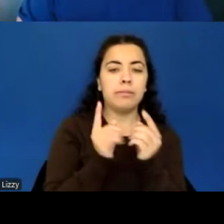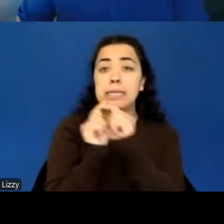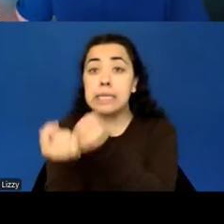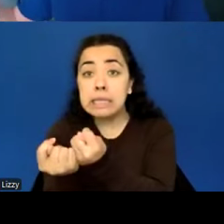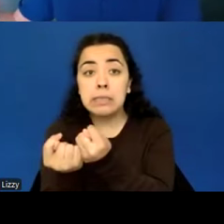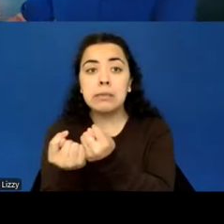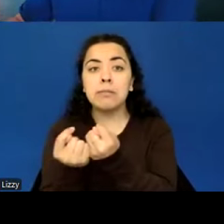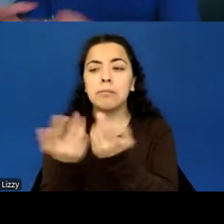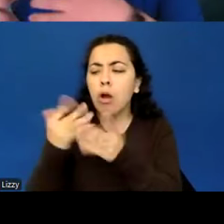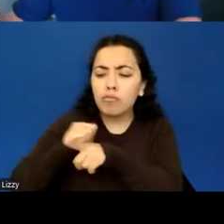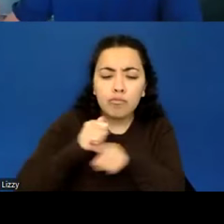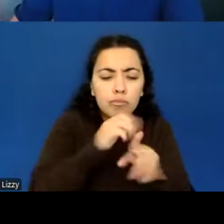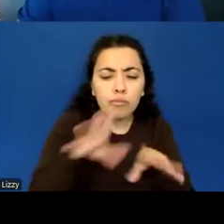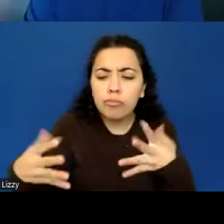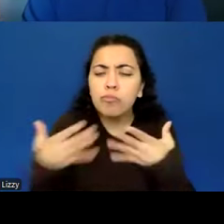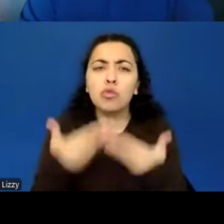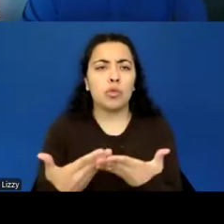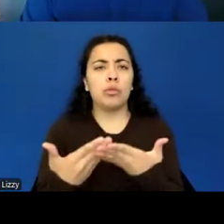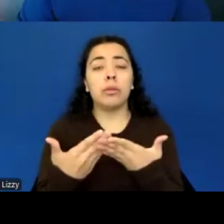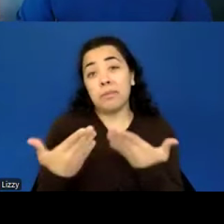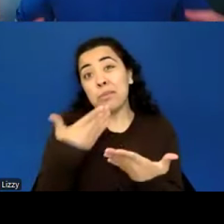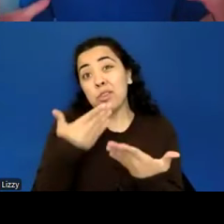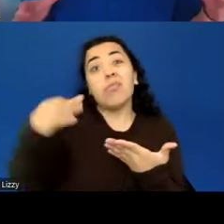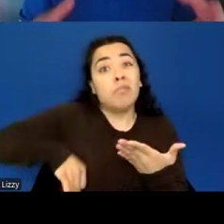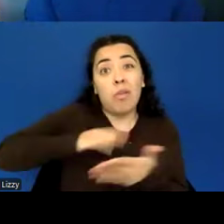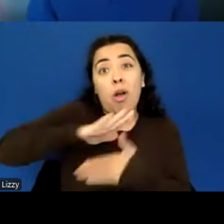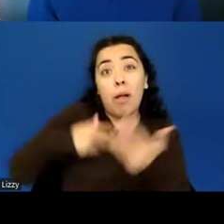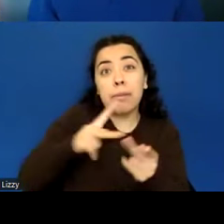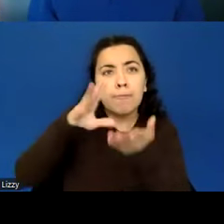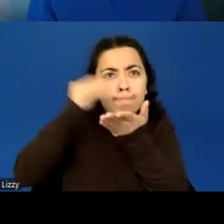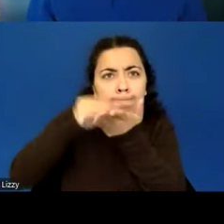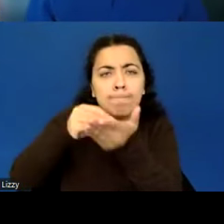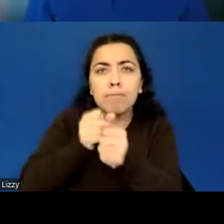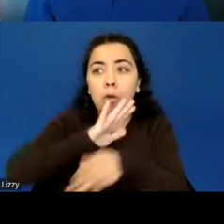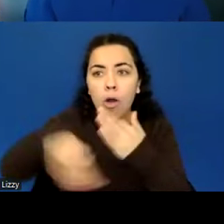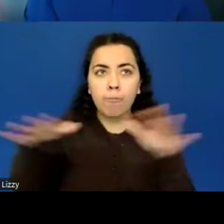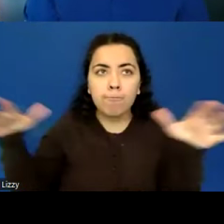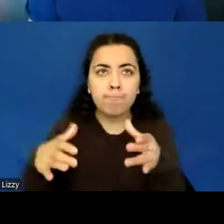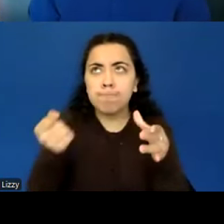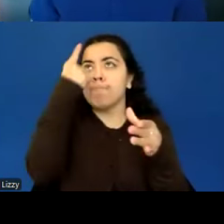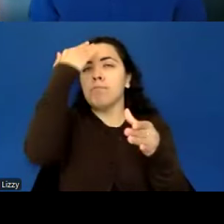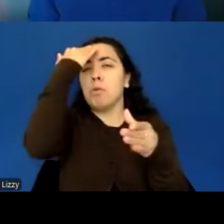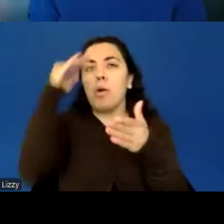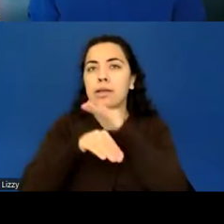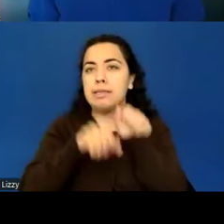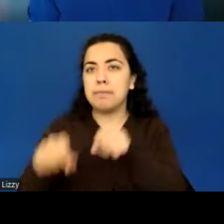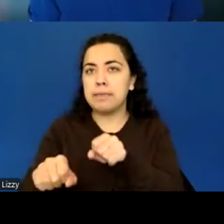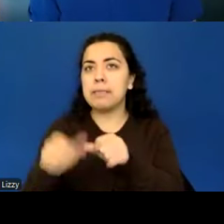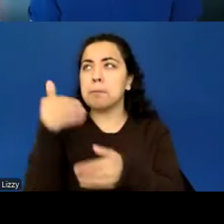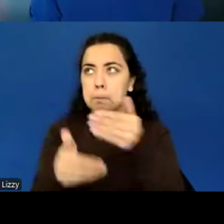and some things that might be good for everybody to take to ensure that everybody is on the same page with accessibility. And then it comes into some of those